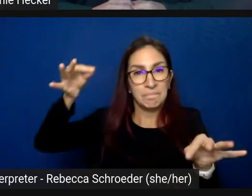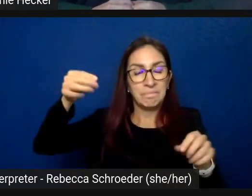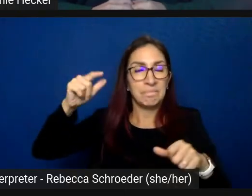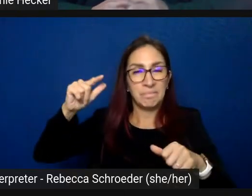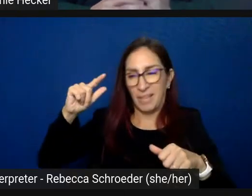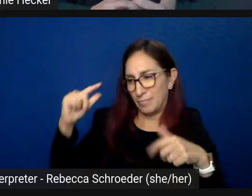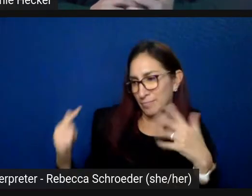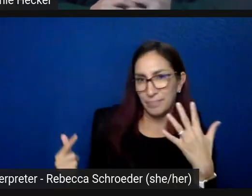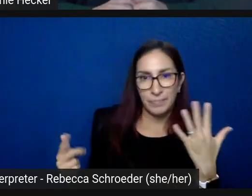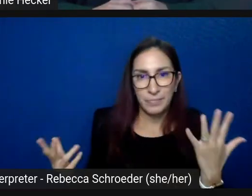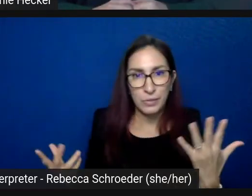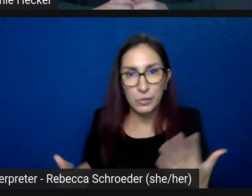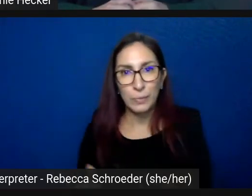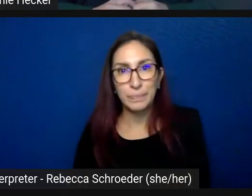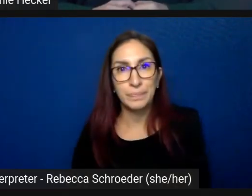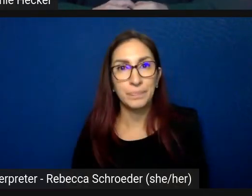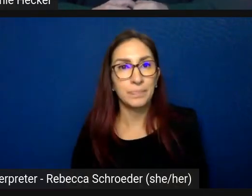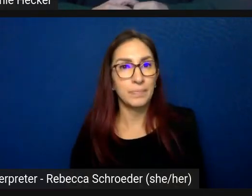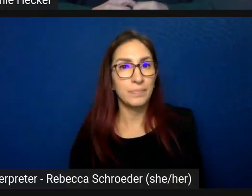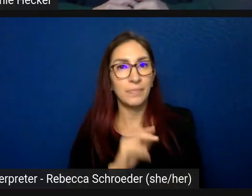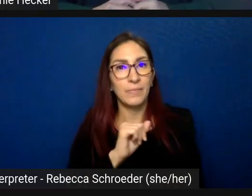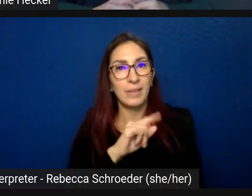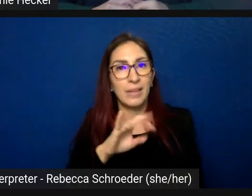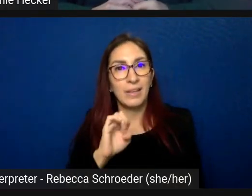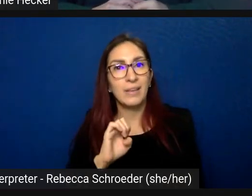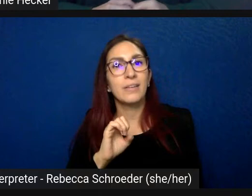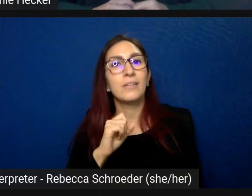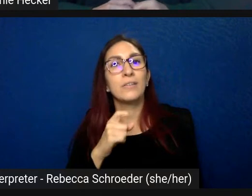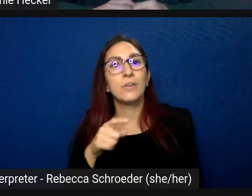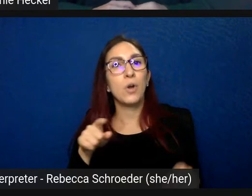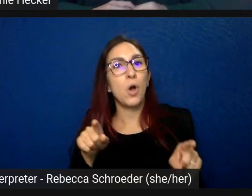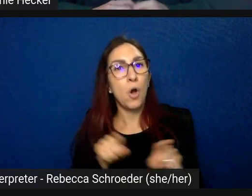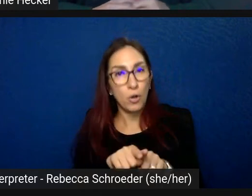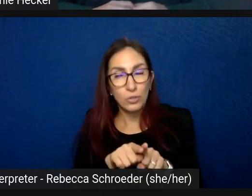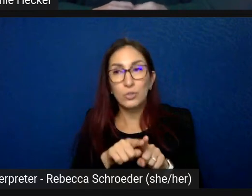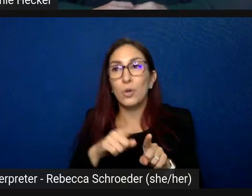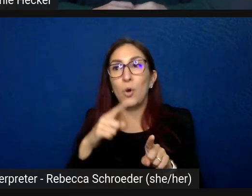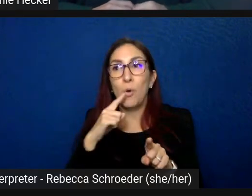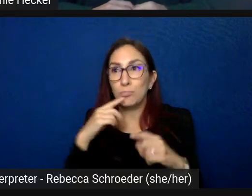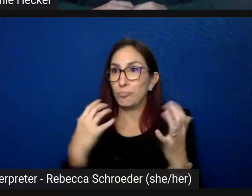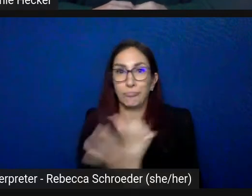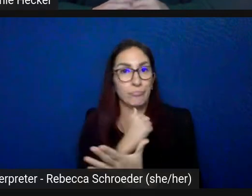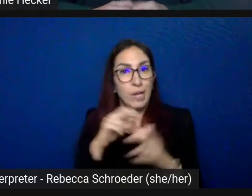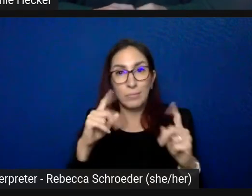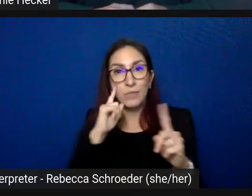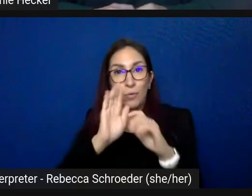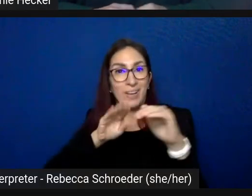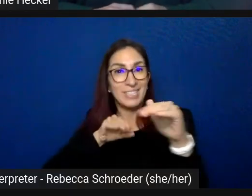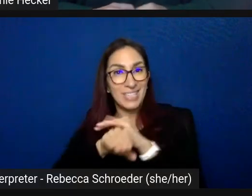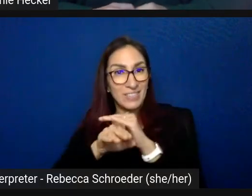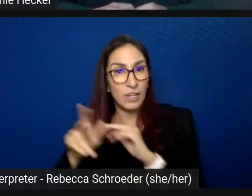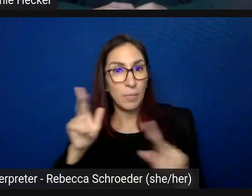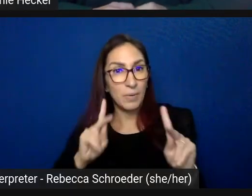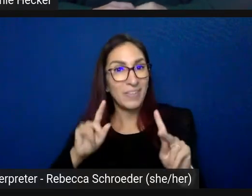It's also a place where the very mean accessibility people can come in. If we have to use the stick of, no, we're not allowed